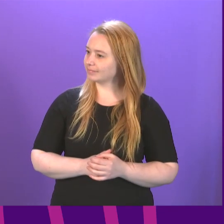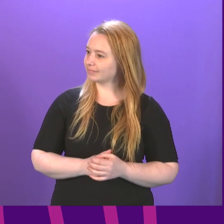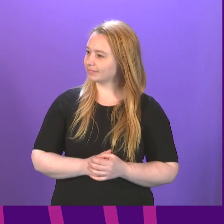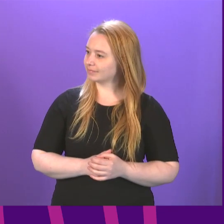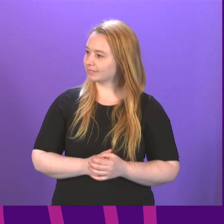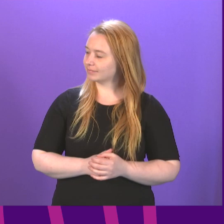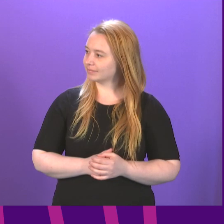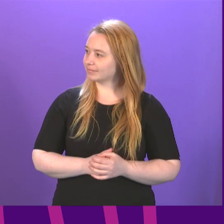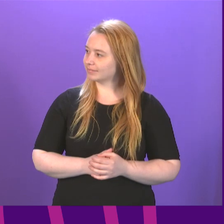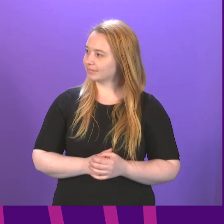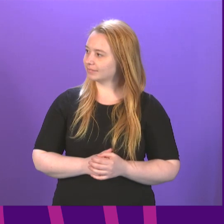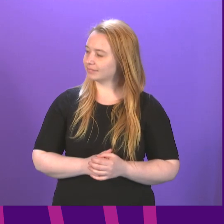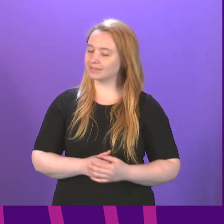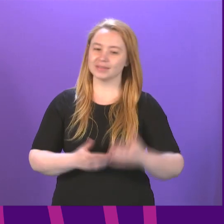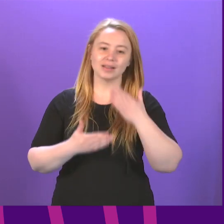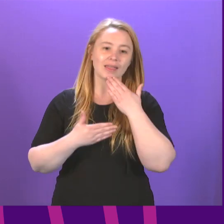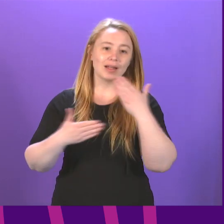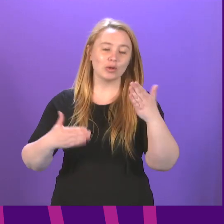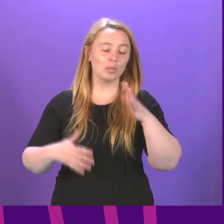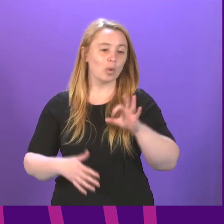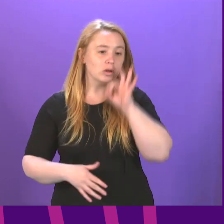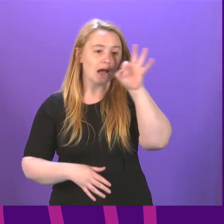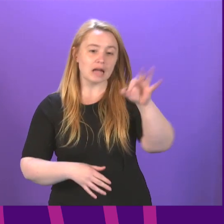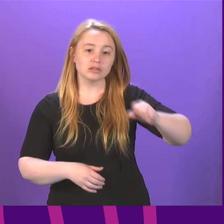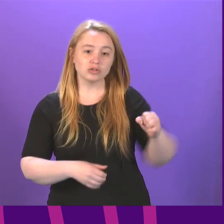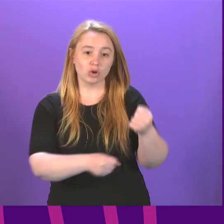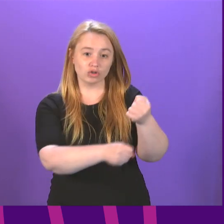Iain Gray (East Lothian) (Lab): To ask the Scottish Government what discussions